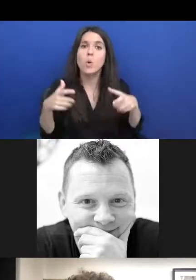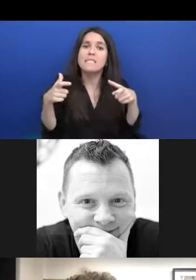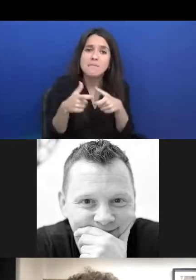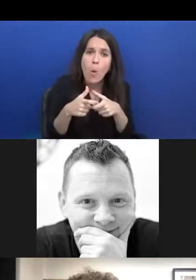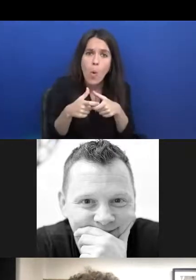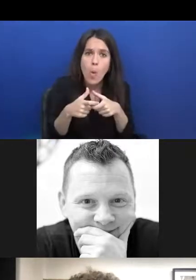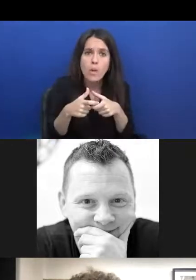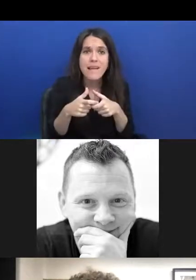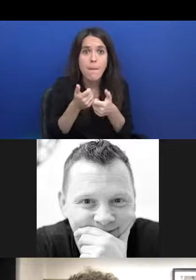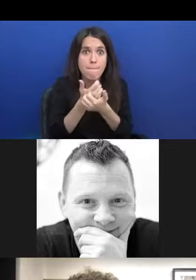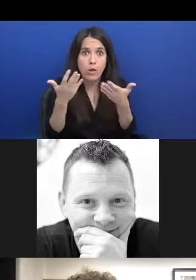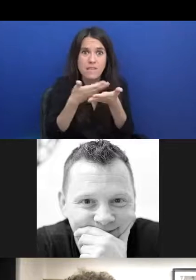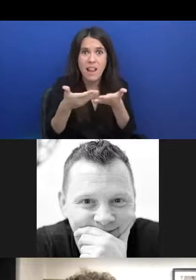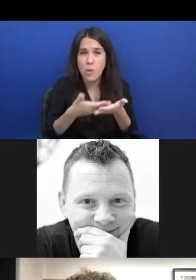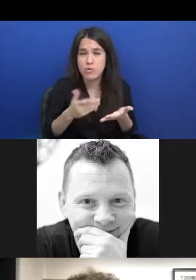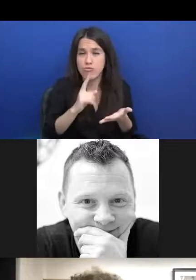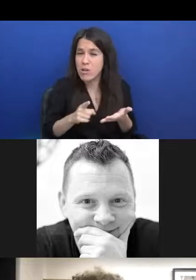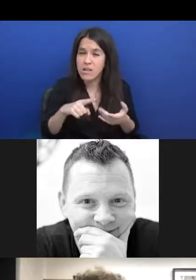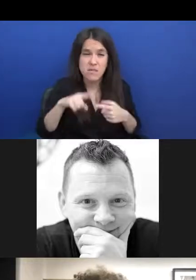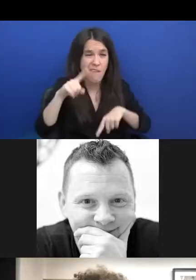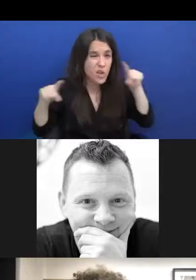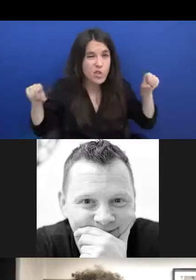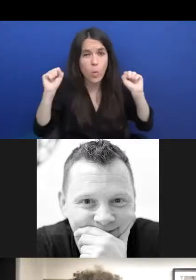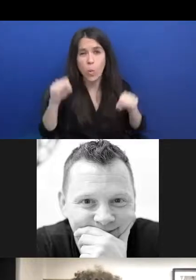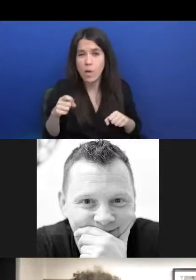so we can learn a lot by integrating with other work on multilingualism